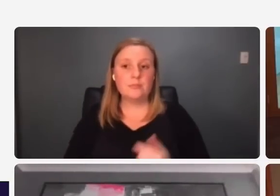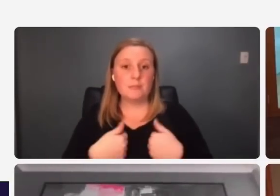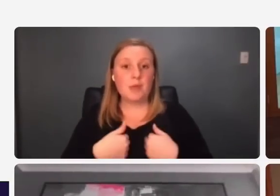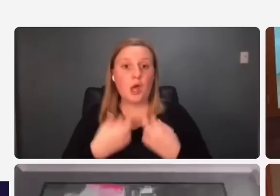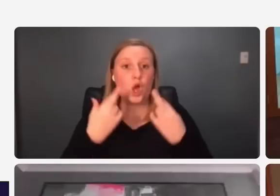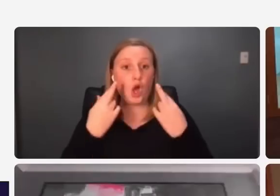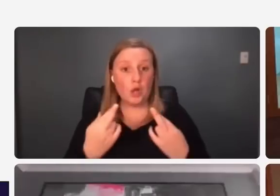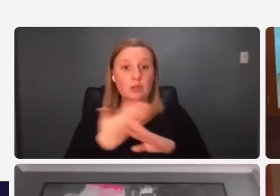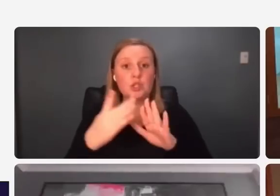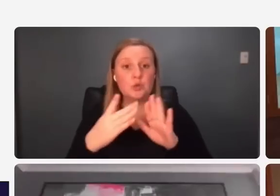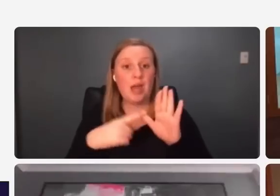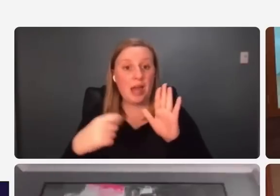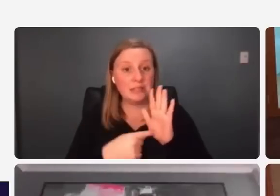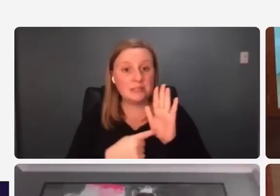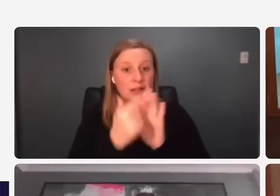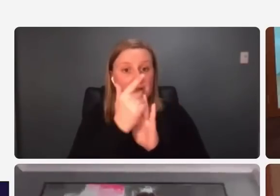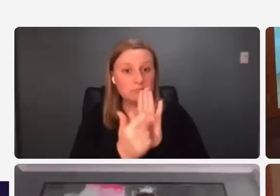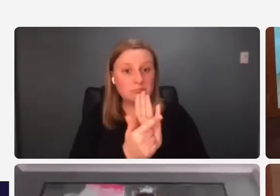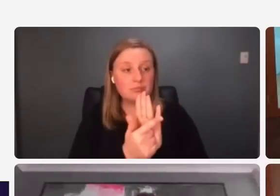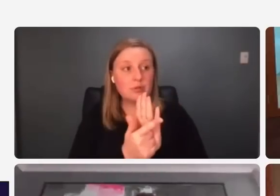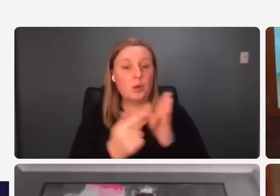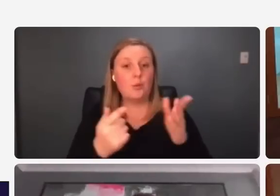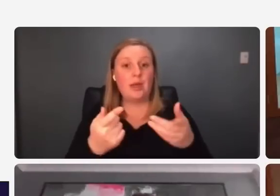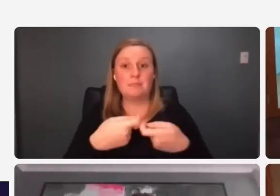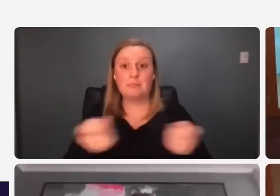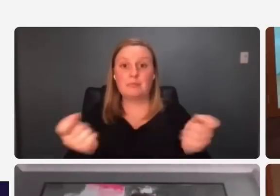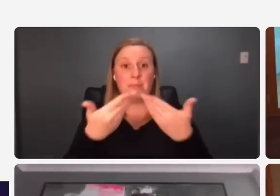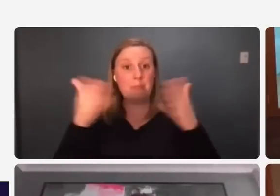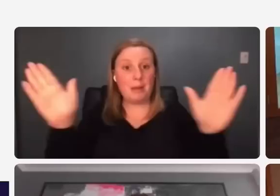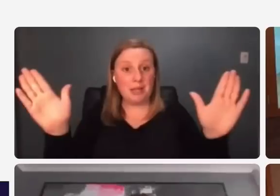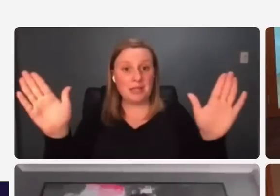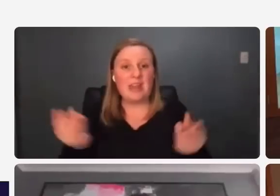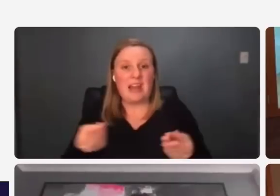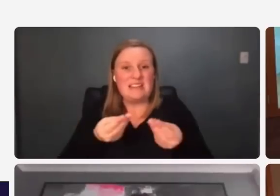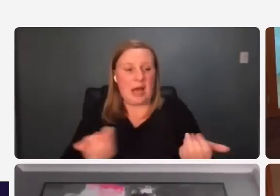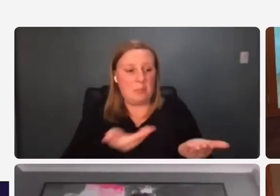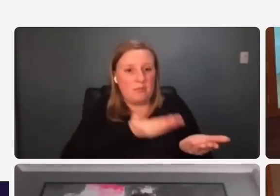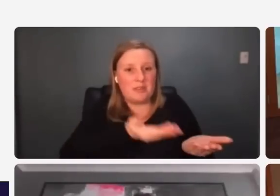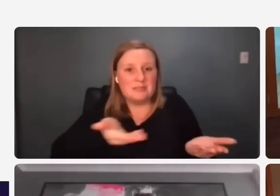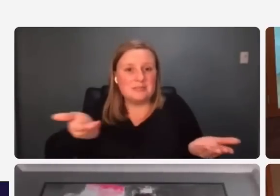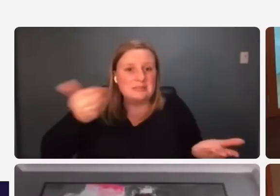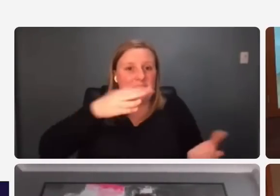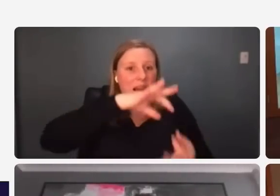the new Act we can release some of the subordinate legislation but just given the volume of it and given